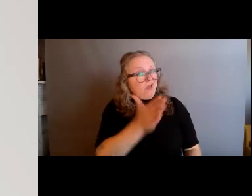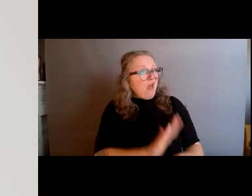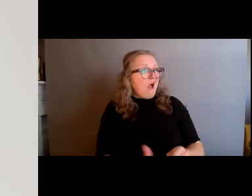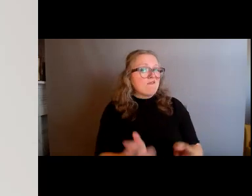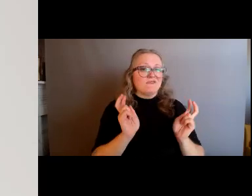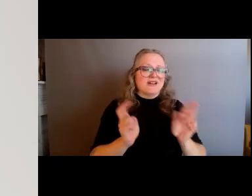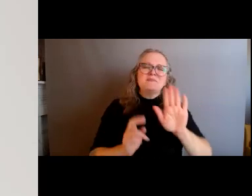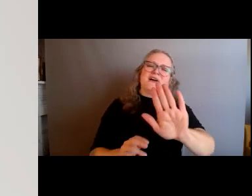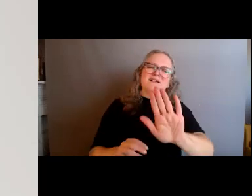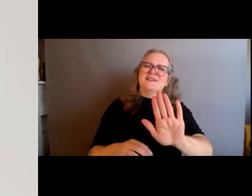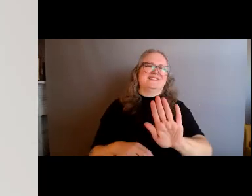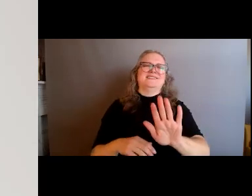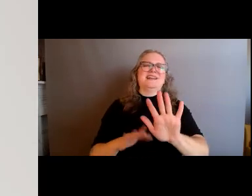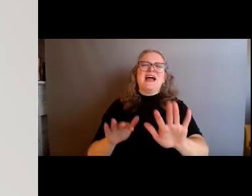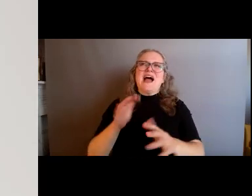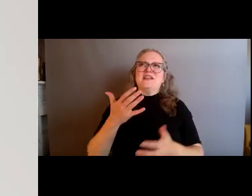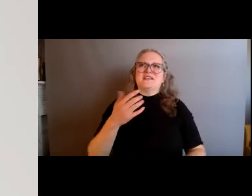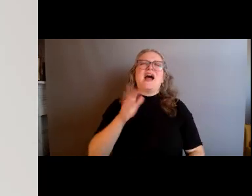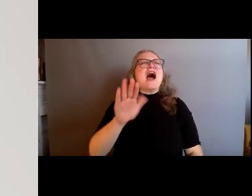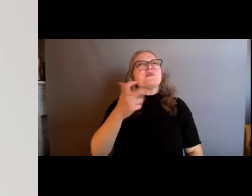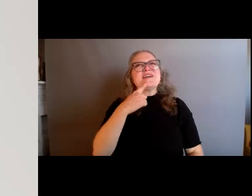want to say all that happens often, but it does happen where people just